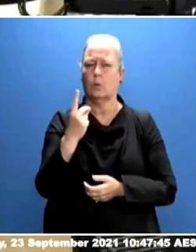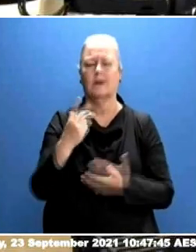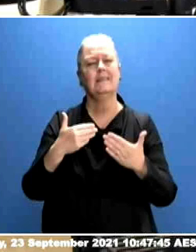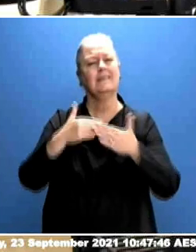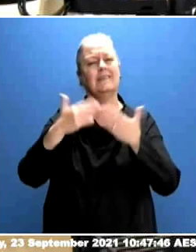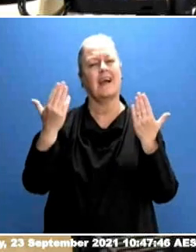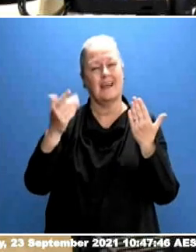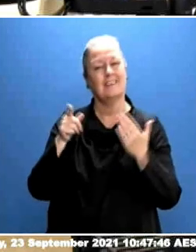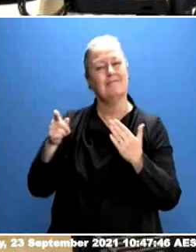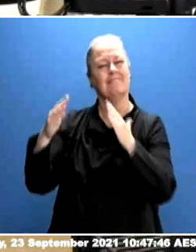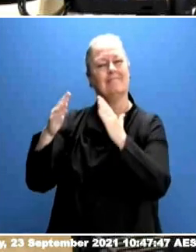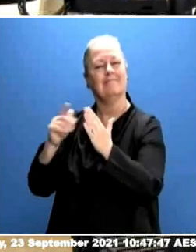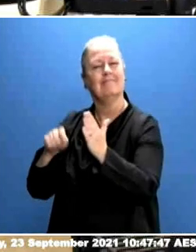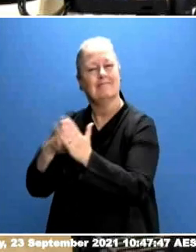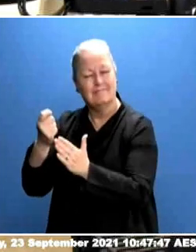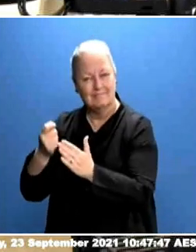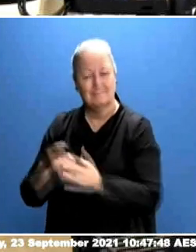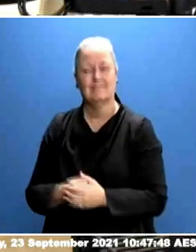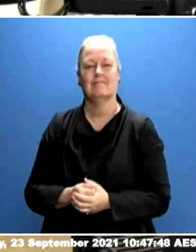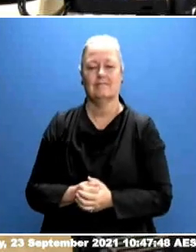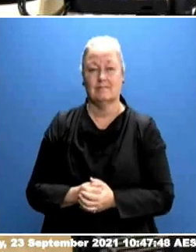If we could just go to page 9 of your report please,